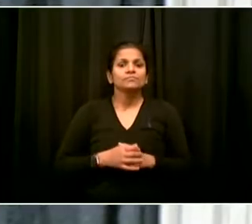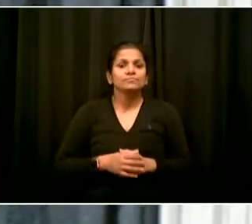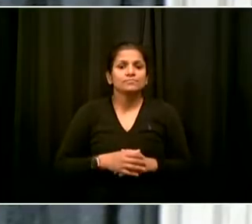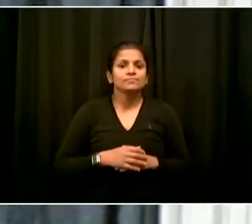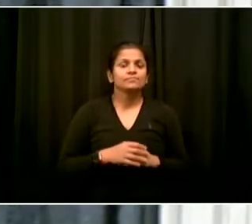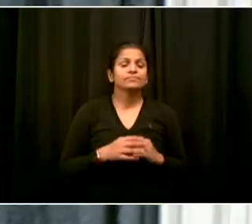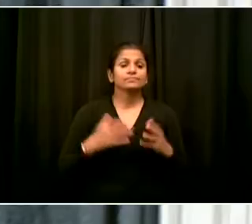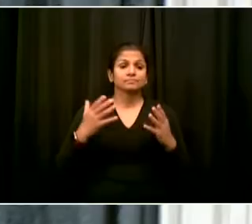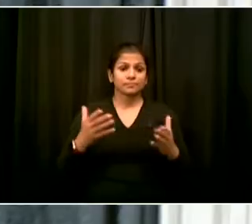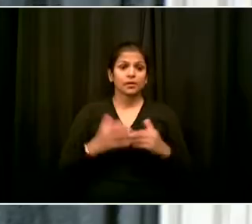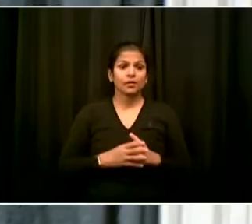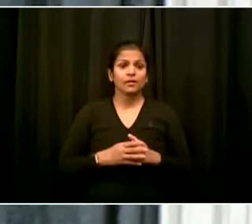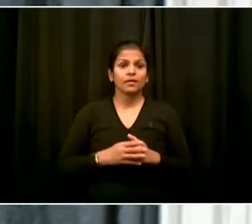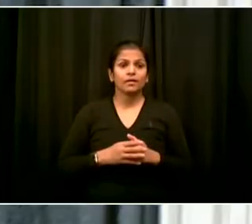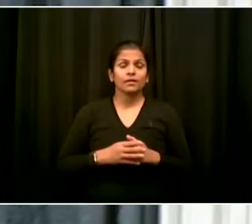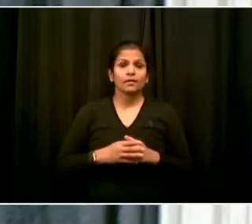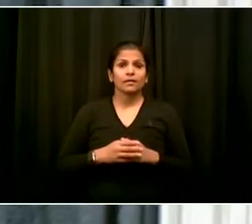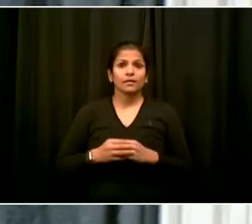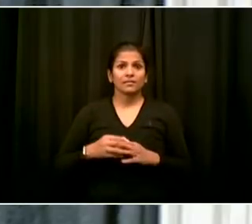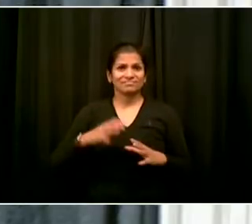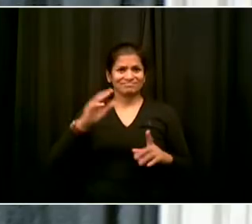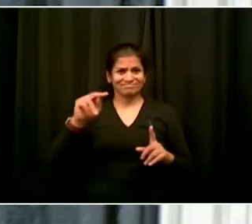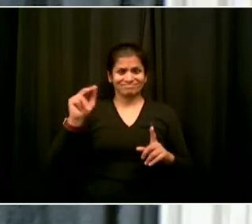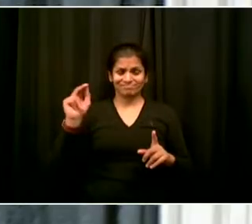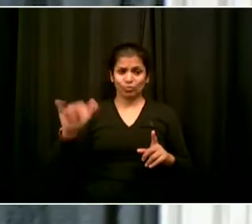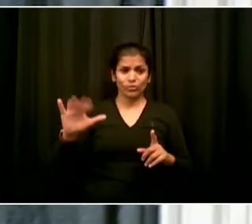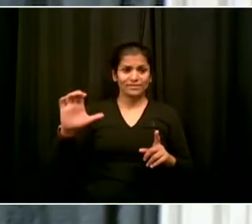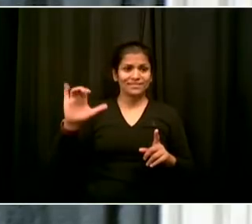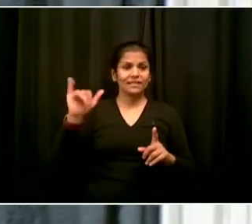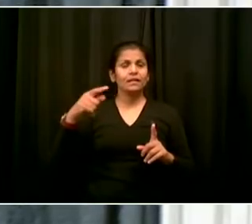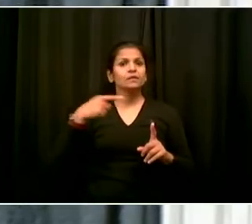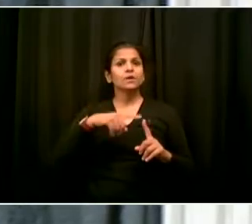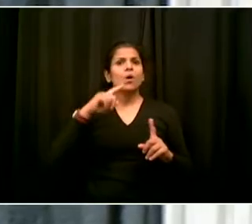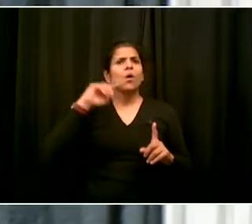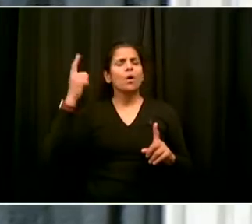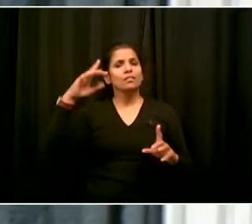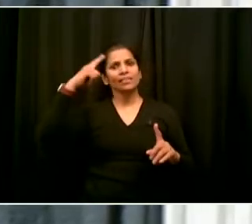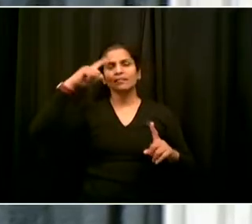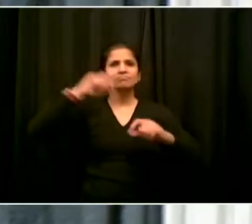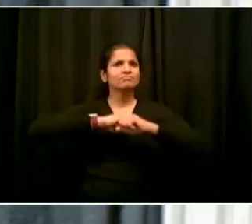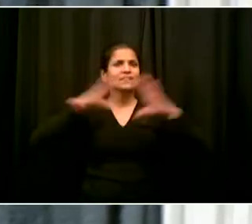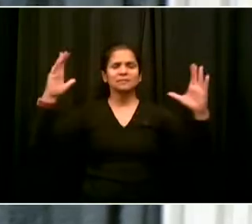HEALTH COMMISSIONER, DR. DAVE